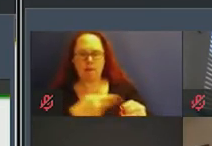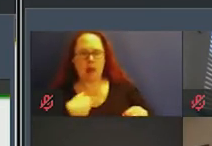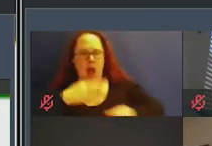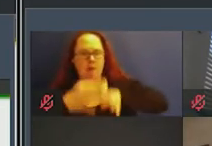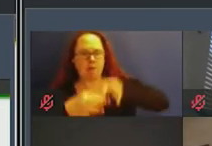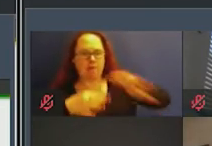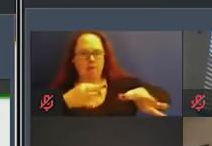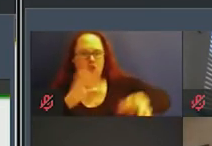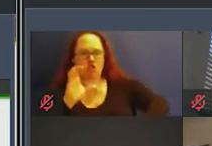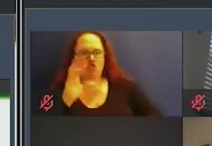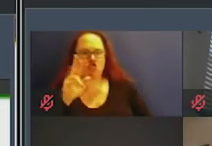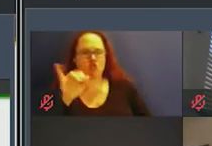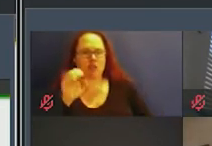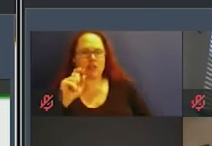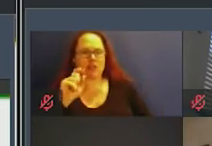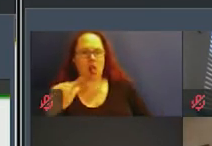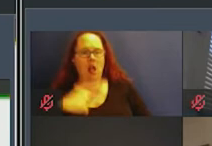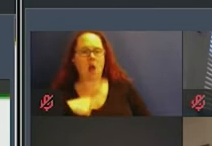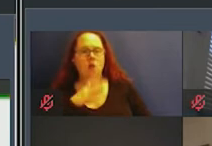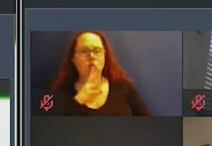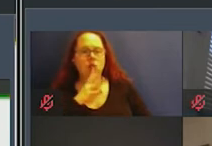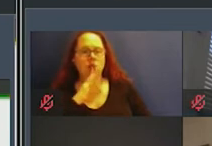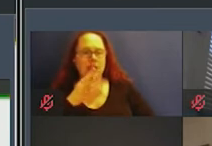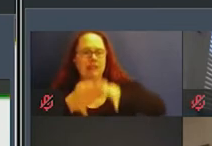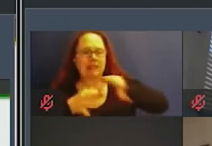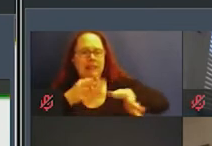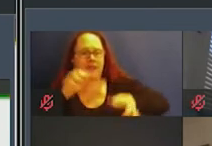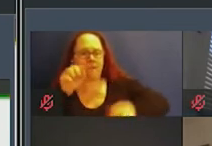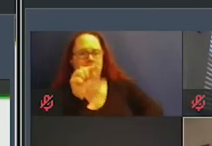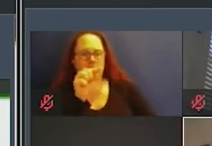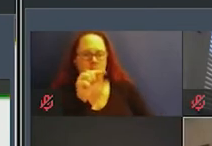I live with Walgreen joining I'm here though. Crystal Delbay. I can speak, right. Okay. Wait a minute now.